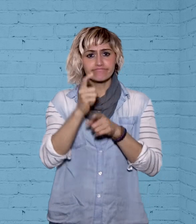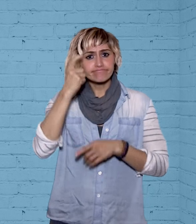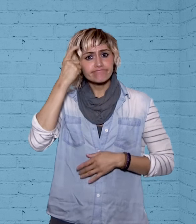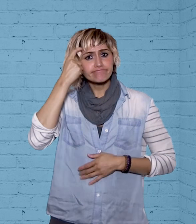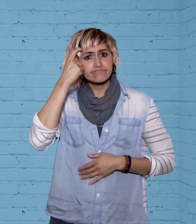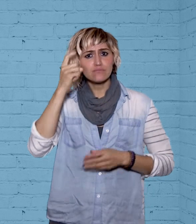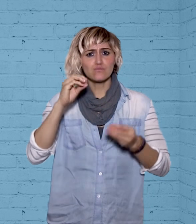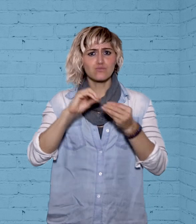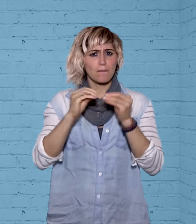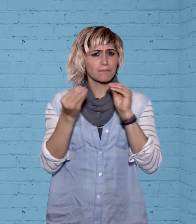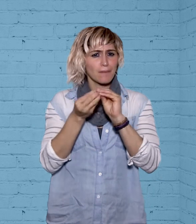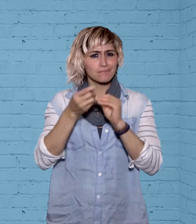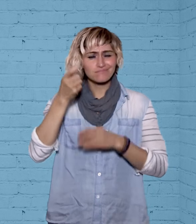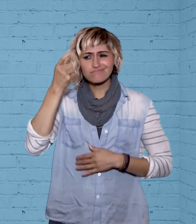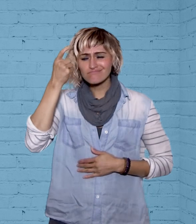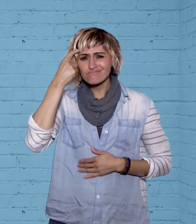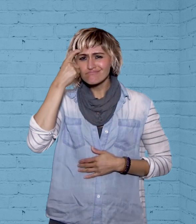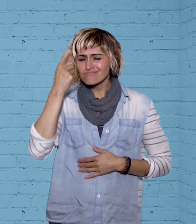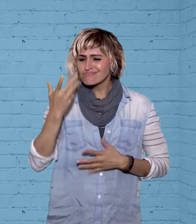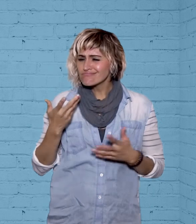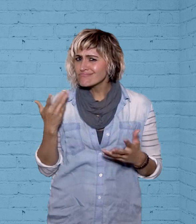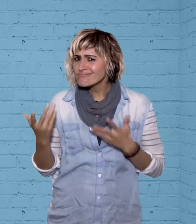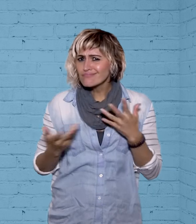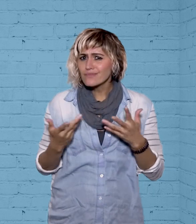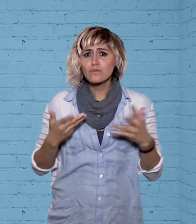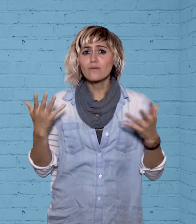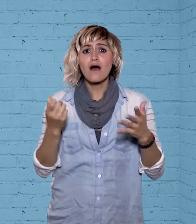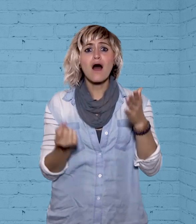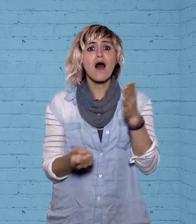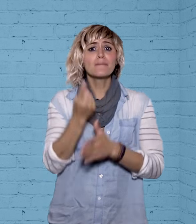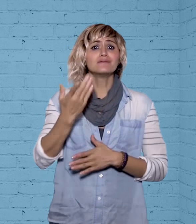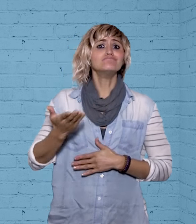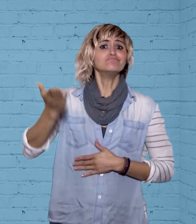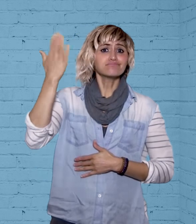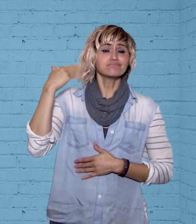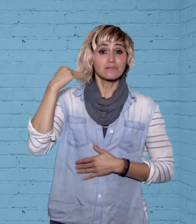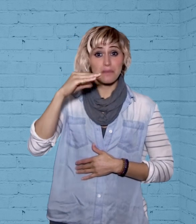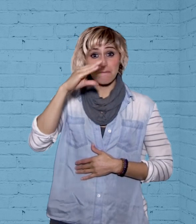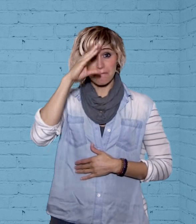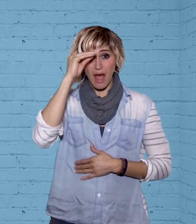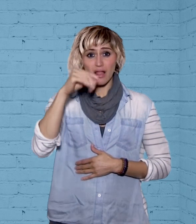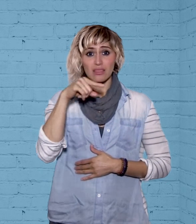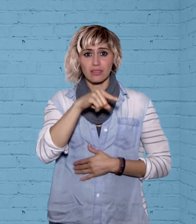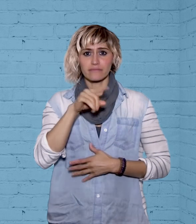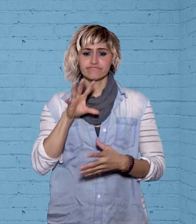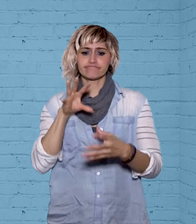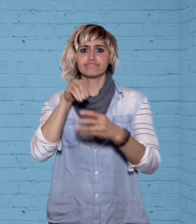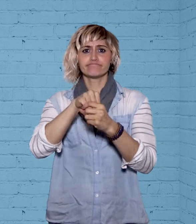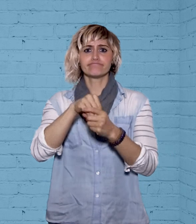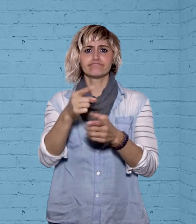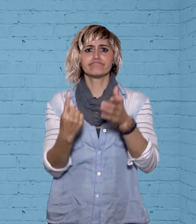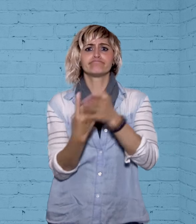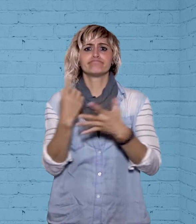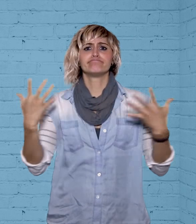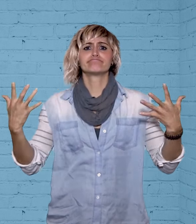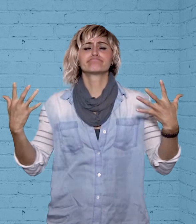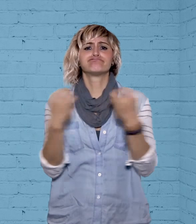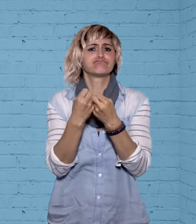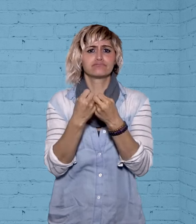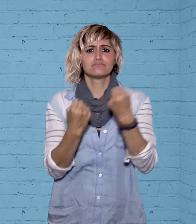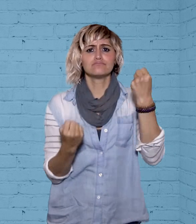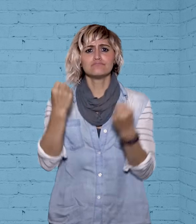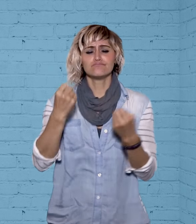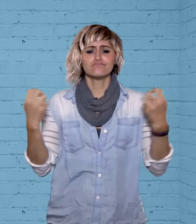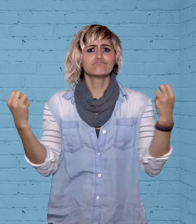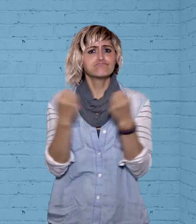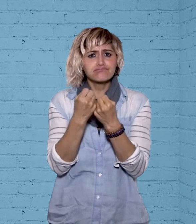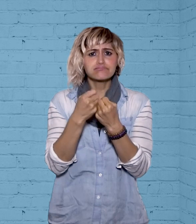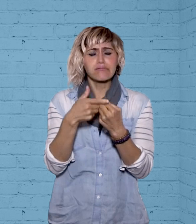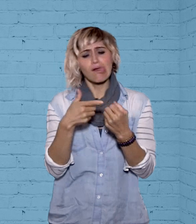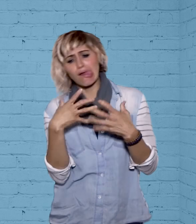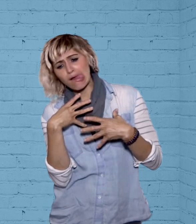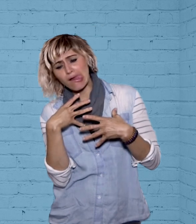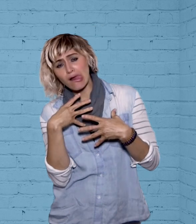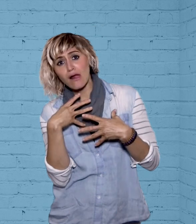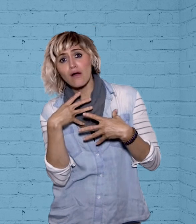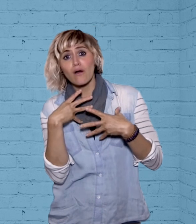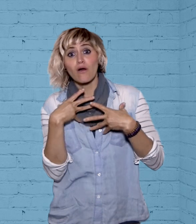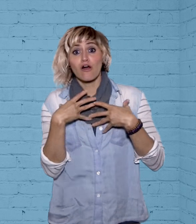The surgeon believes he was suffering from a